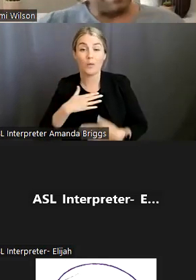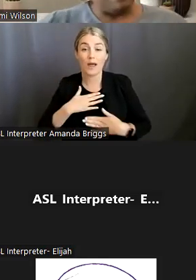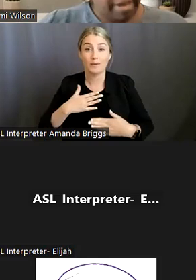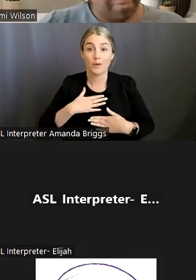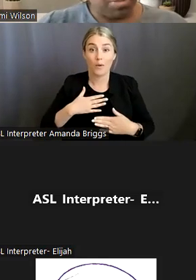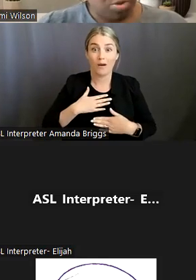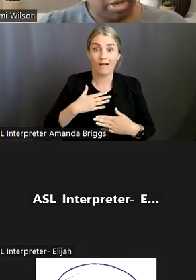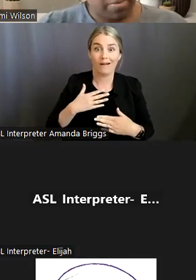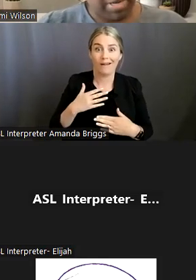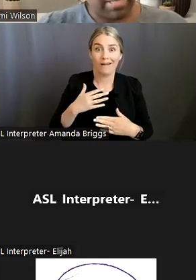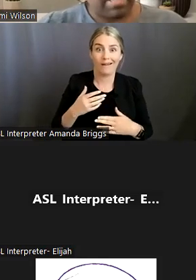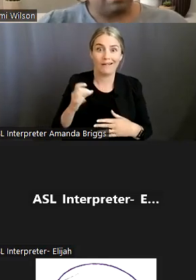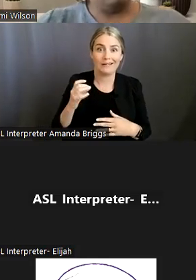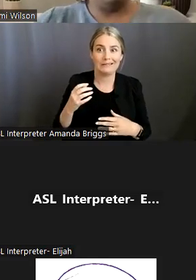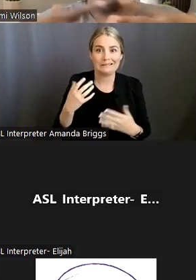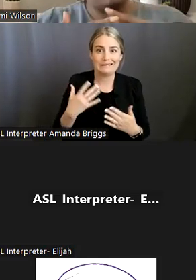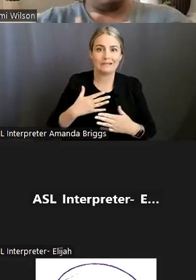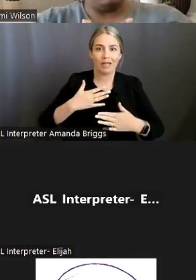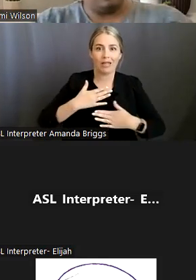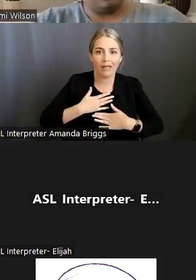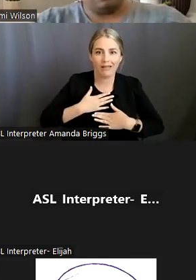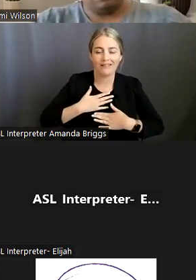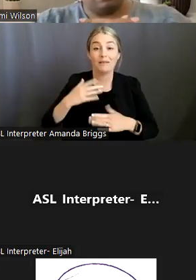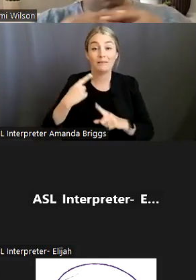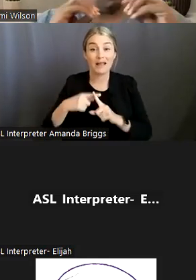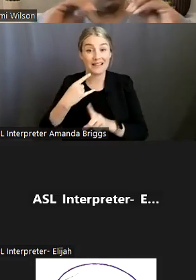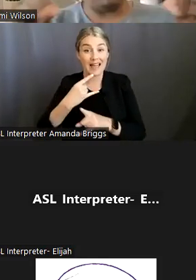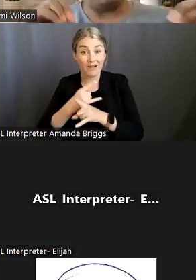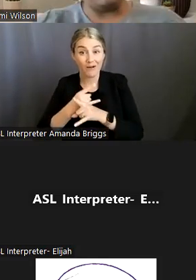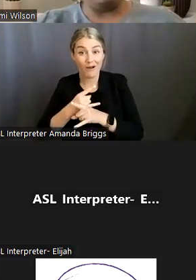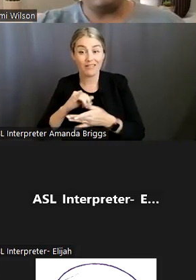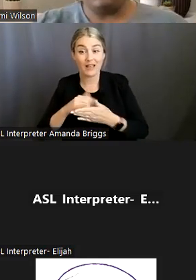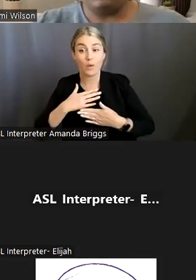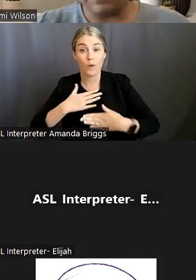which is another respiratory depressant. So that is extremely risky.